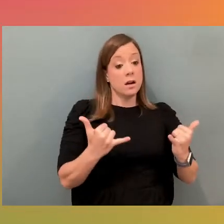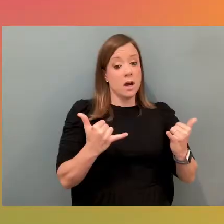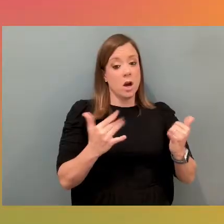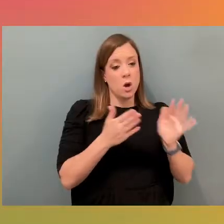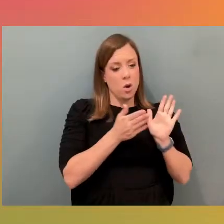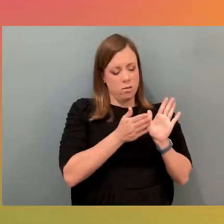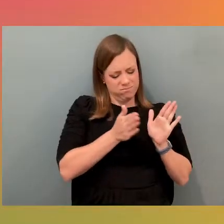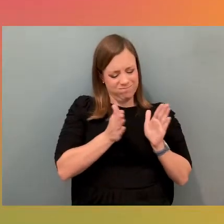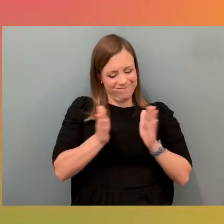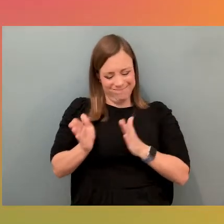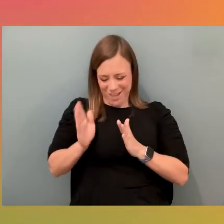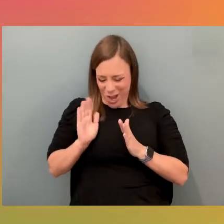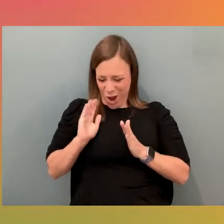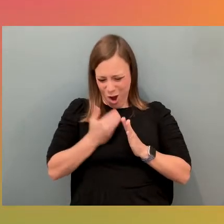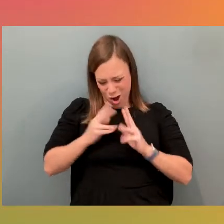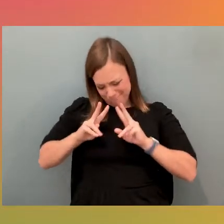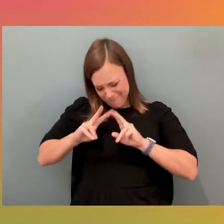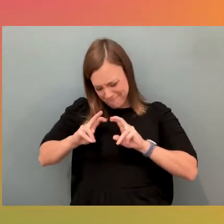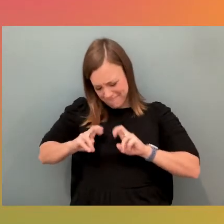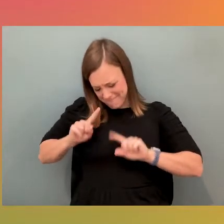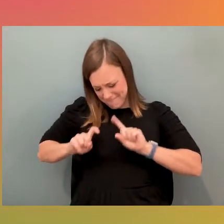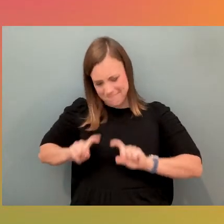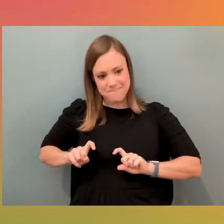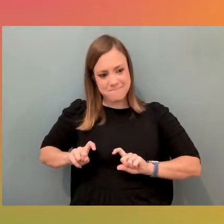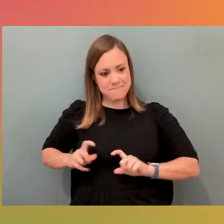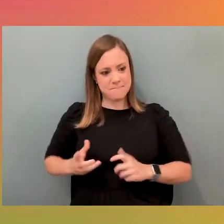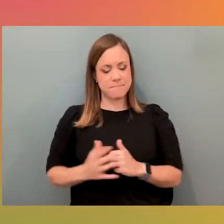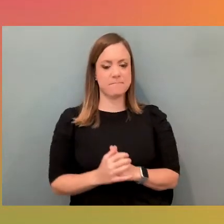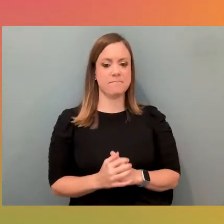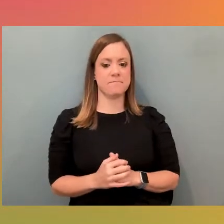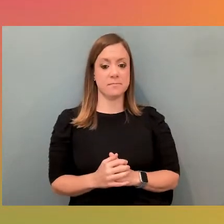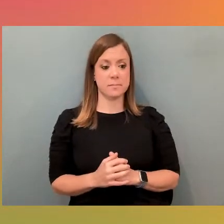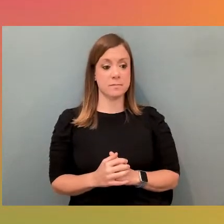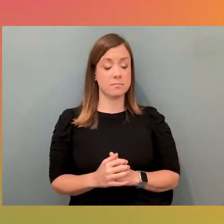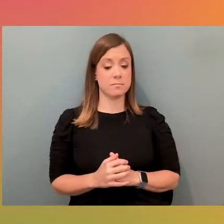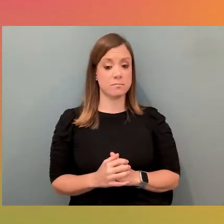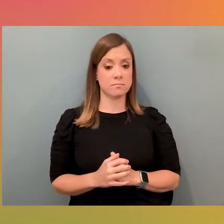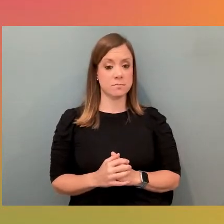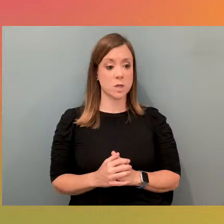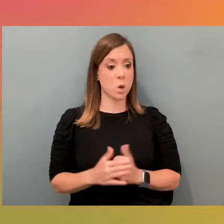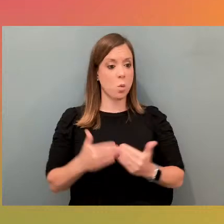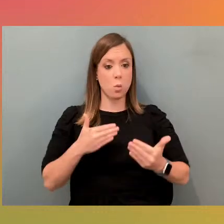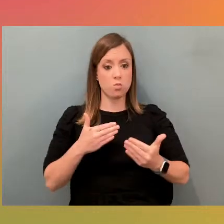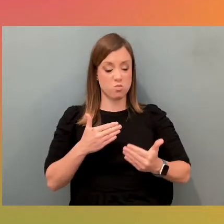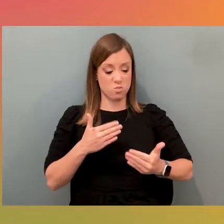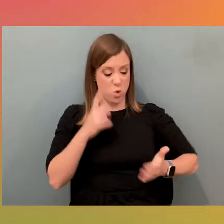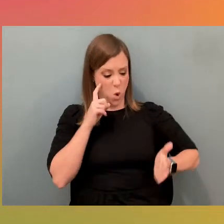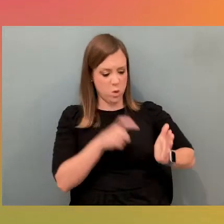FROM THERE WE ARE GOING TO